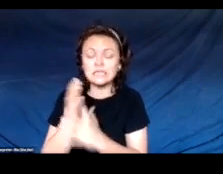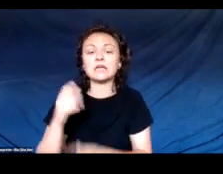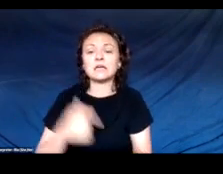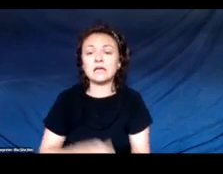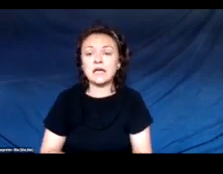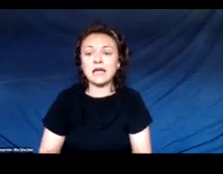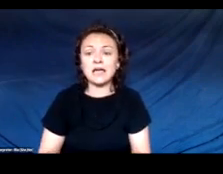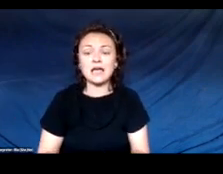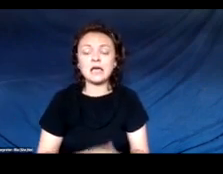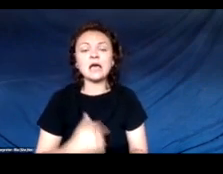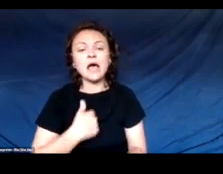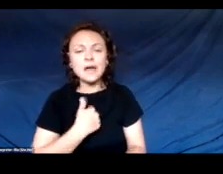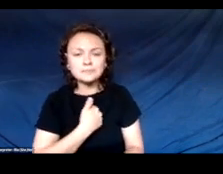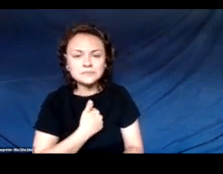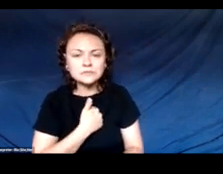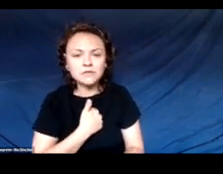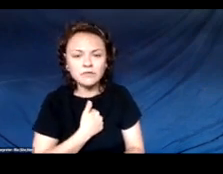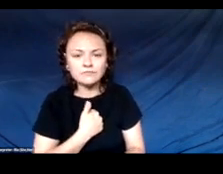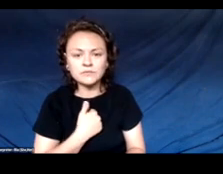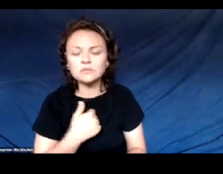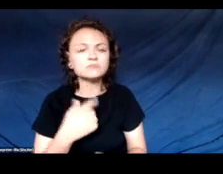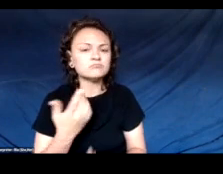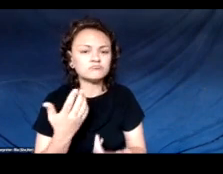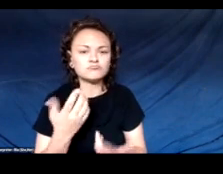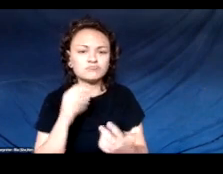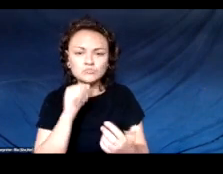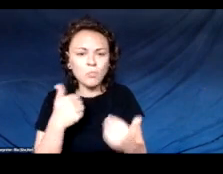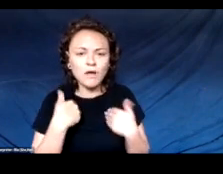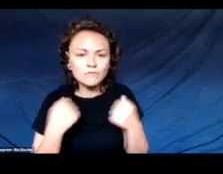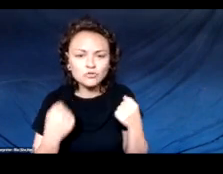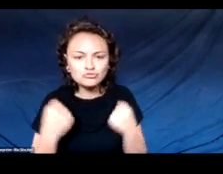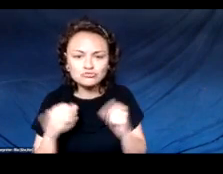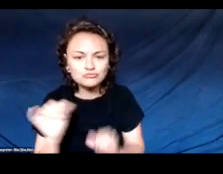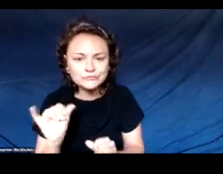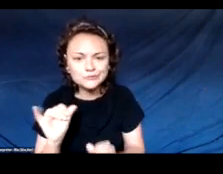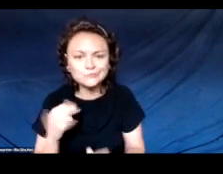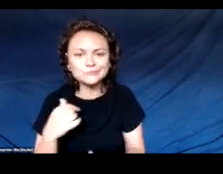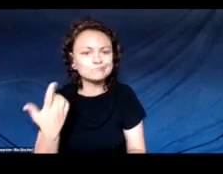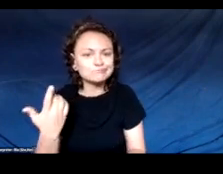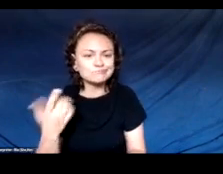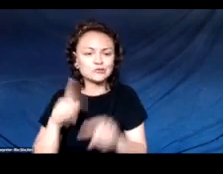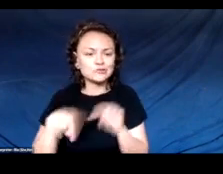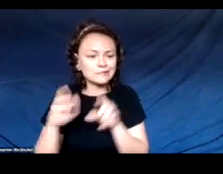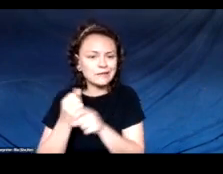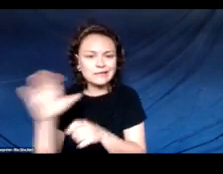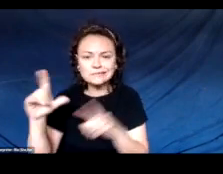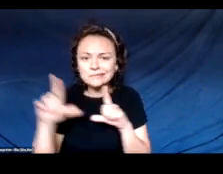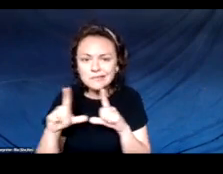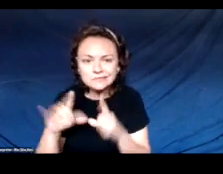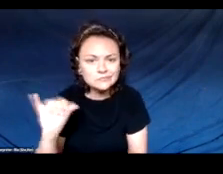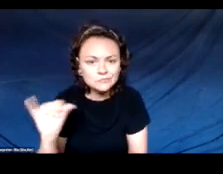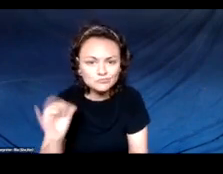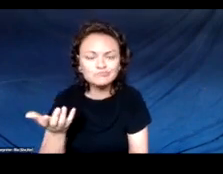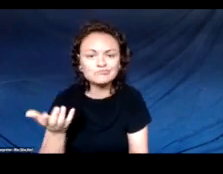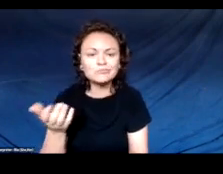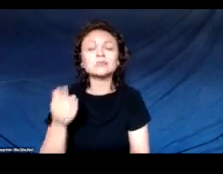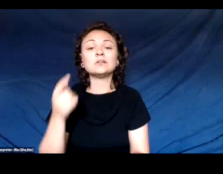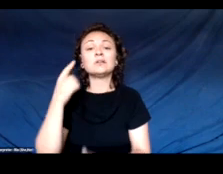So we don't have a car, for example. For me, first I have to get